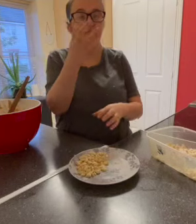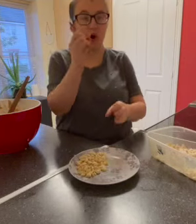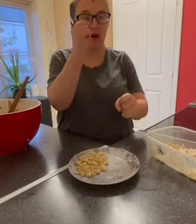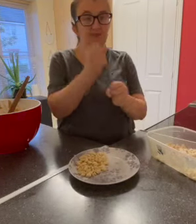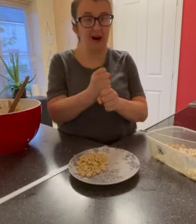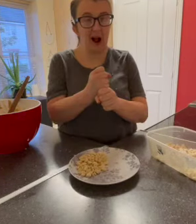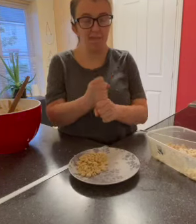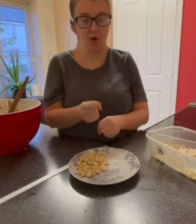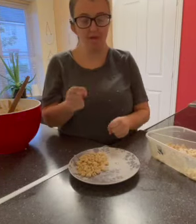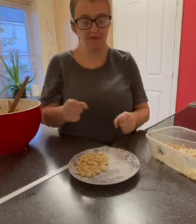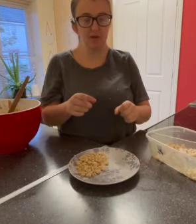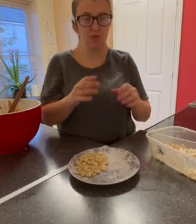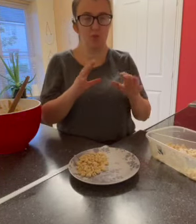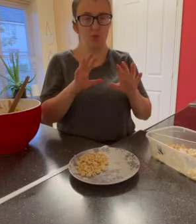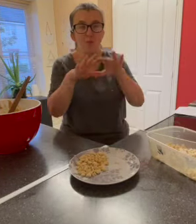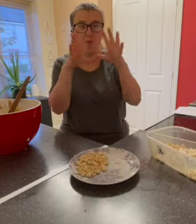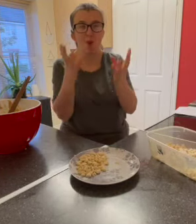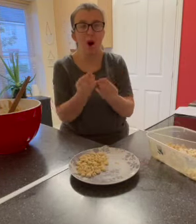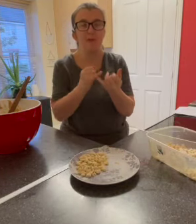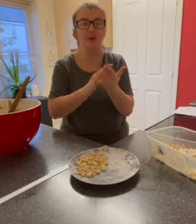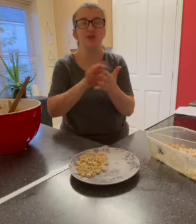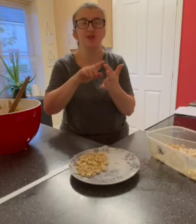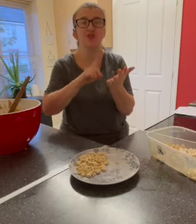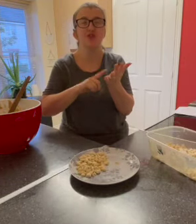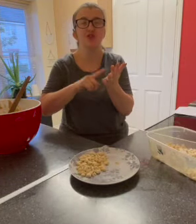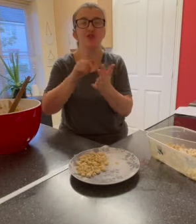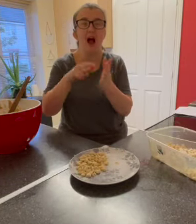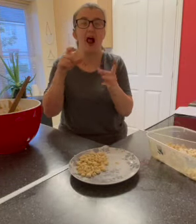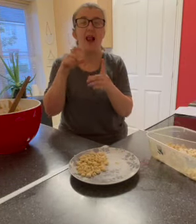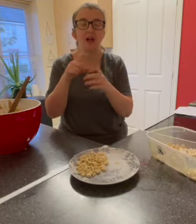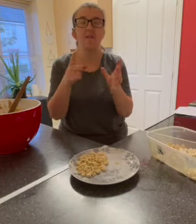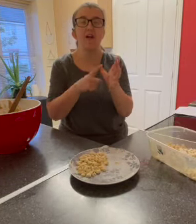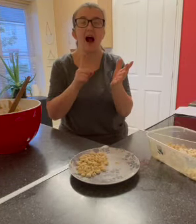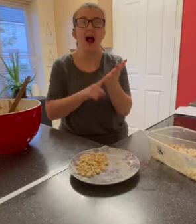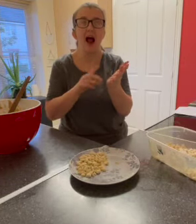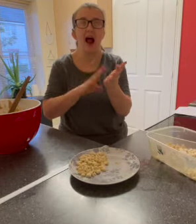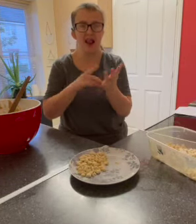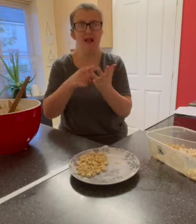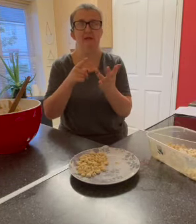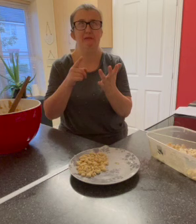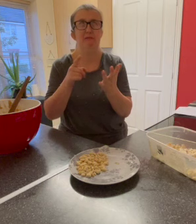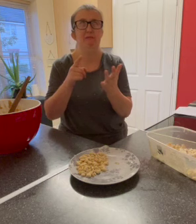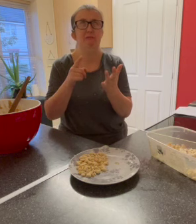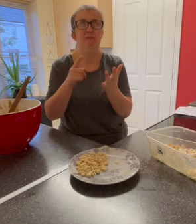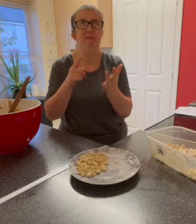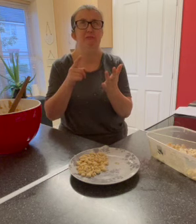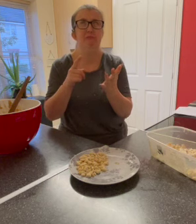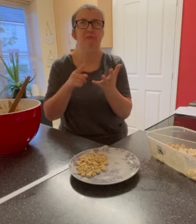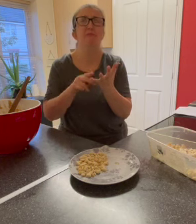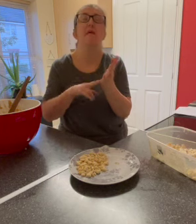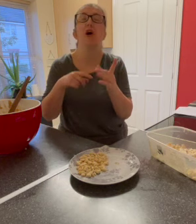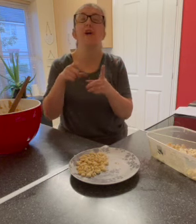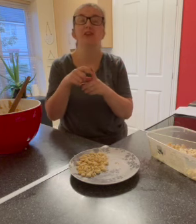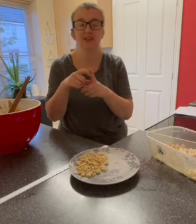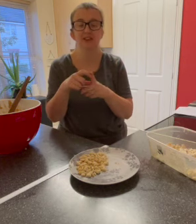40g of Whole Shelled Almond,